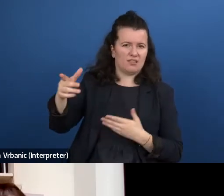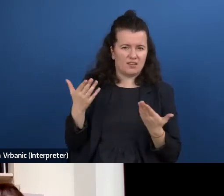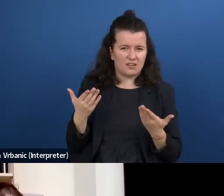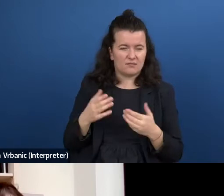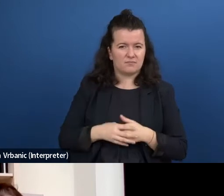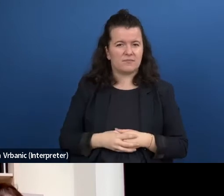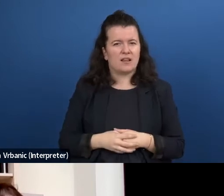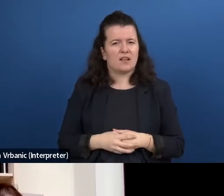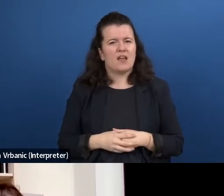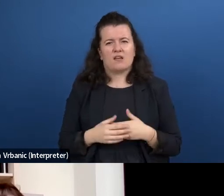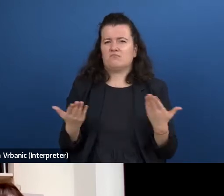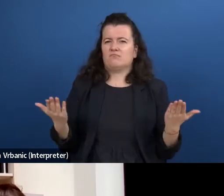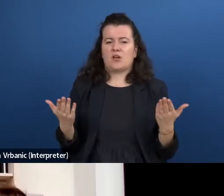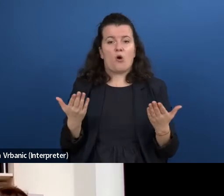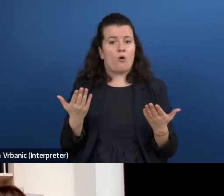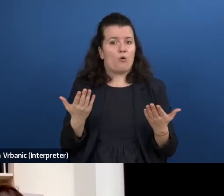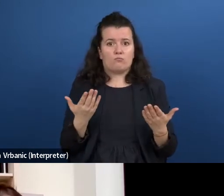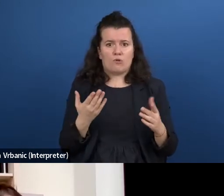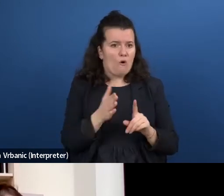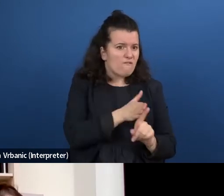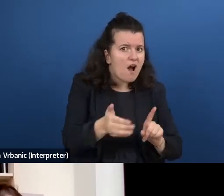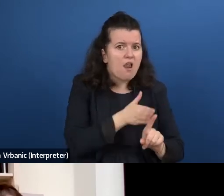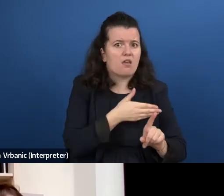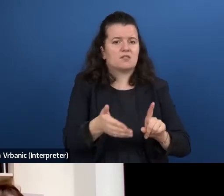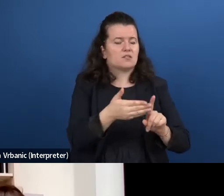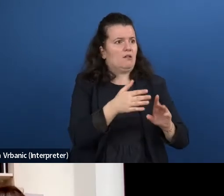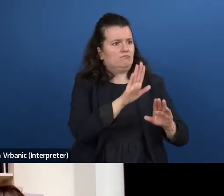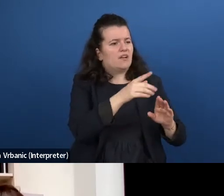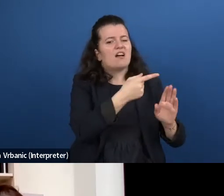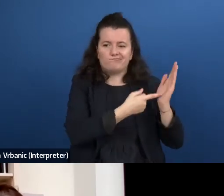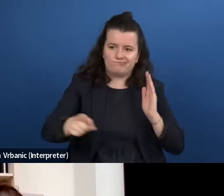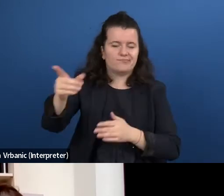The problem is that they are sent to the general disability services,